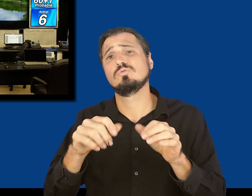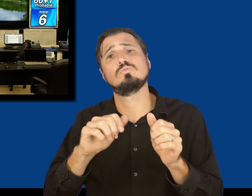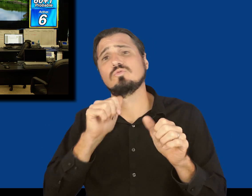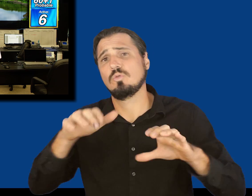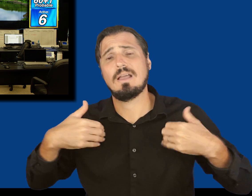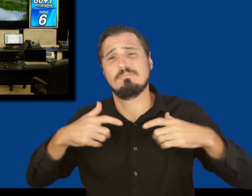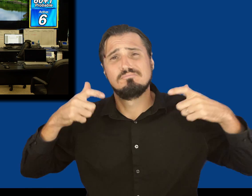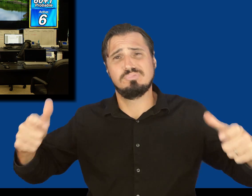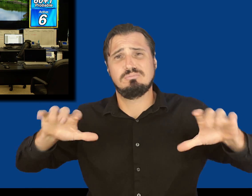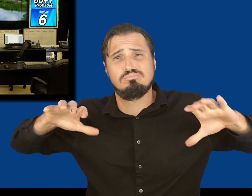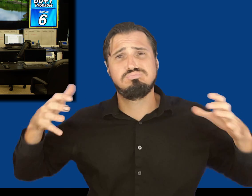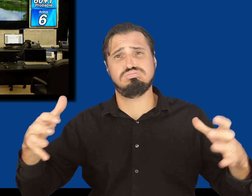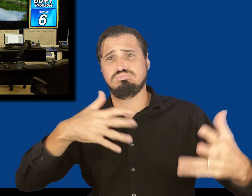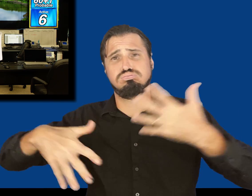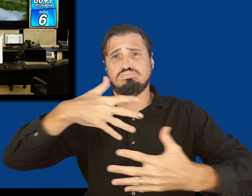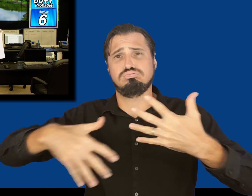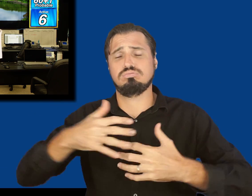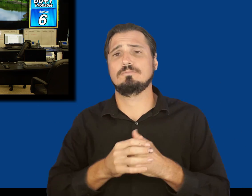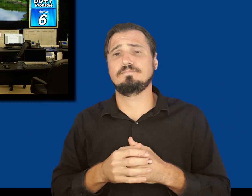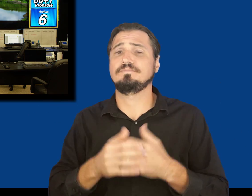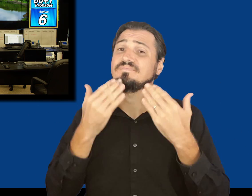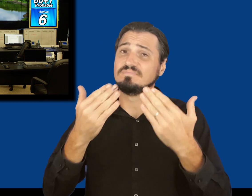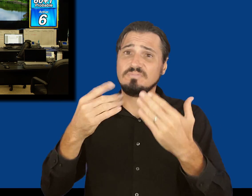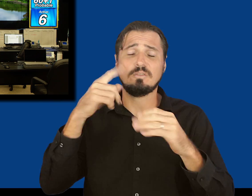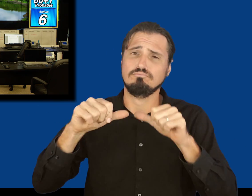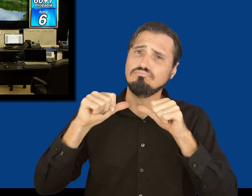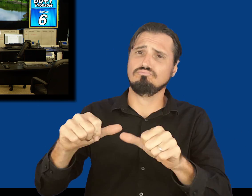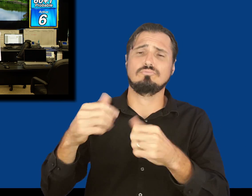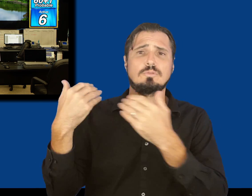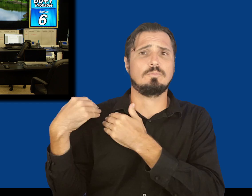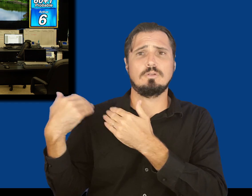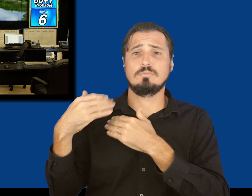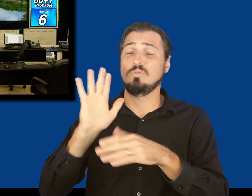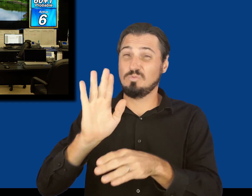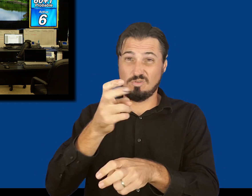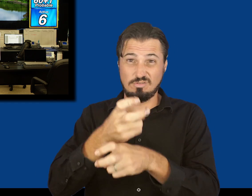Thank you Kaua’i for being responsible. Your diligence is helping us to keep this virus contained.